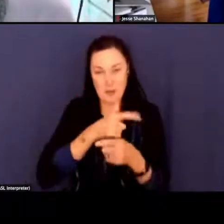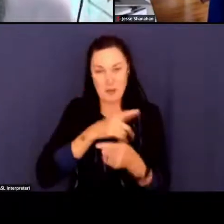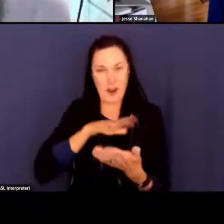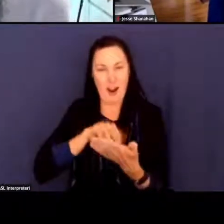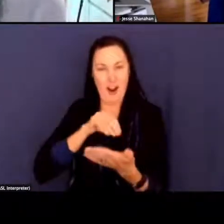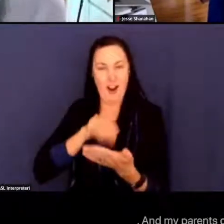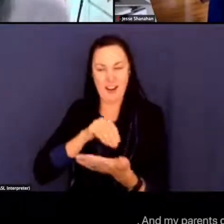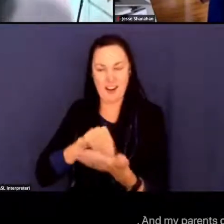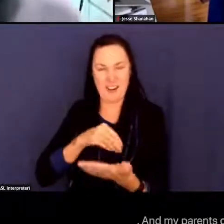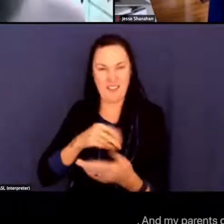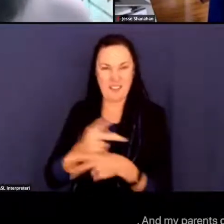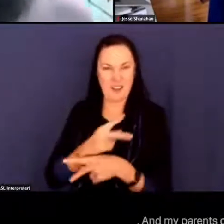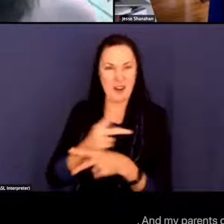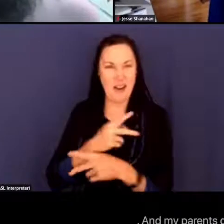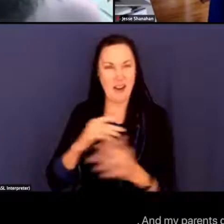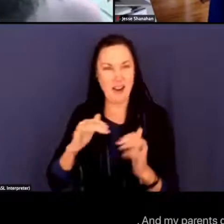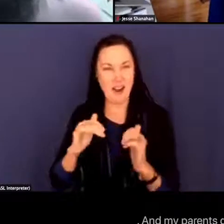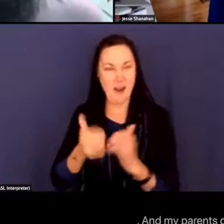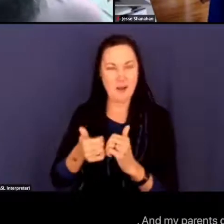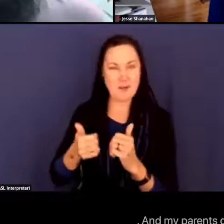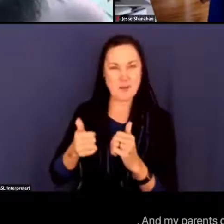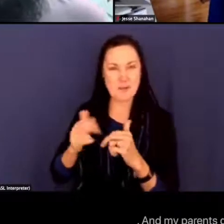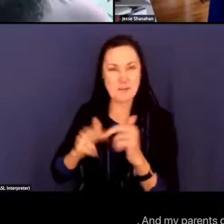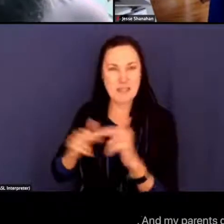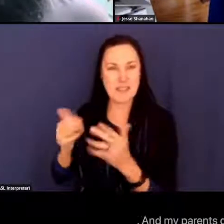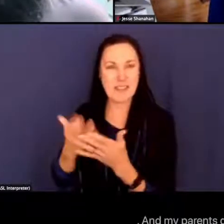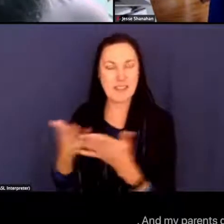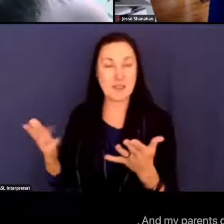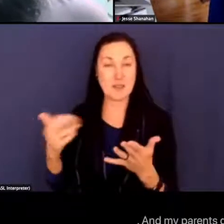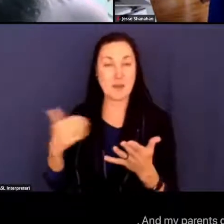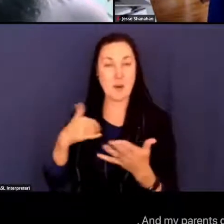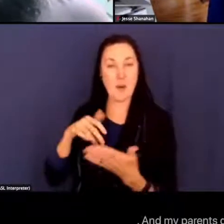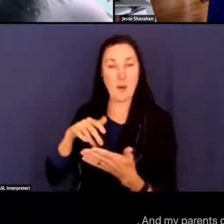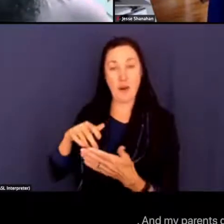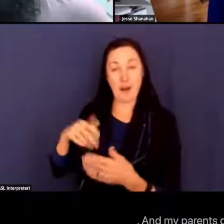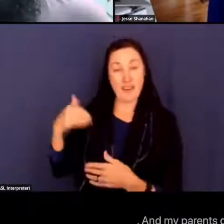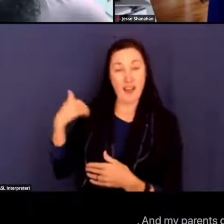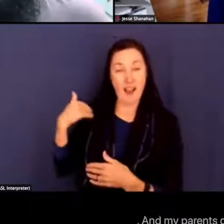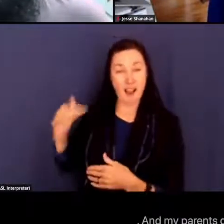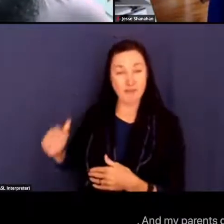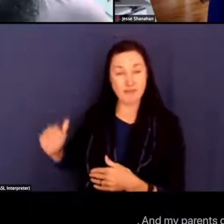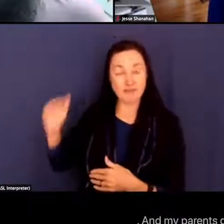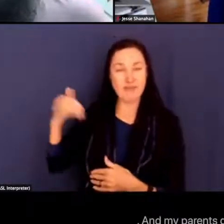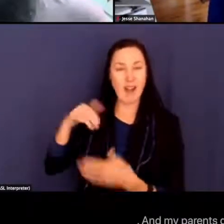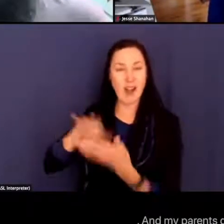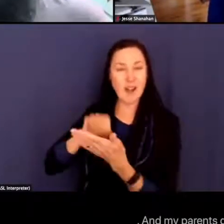So dealing with plumbing and electrical as a kid I was always fascinated. Electrons coming into the